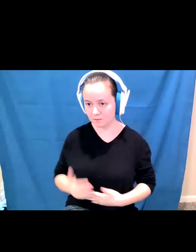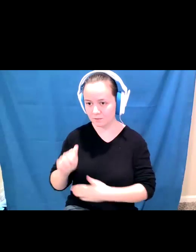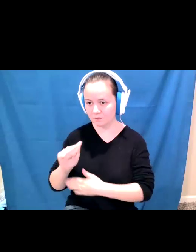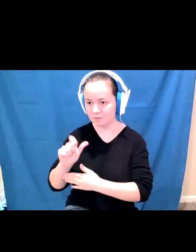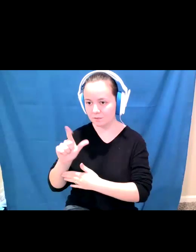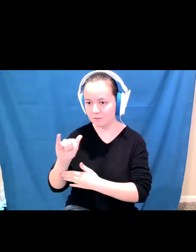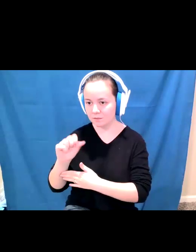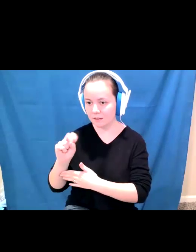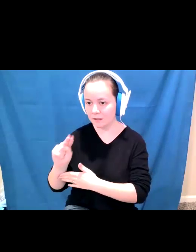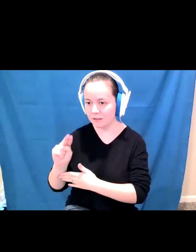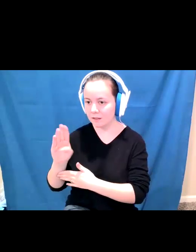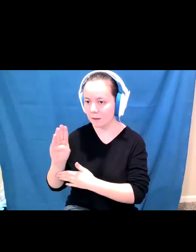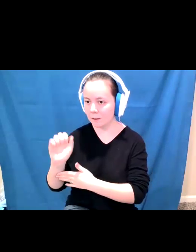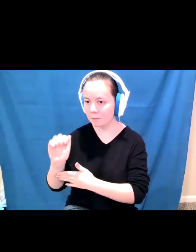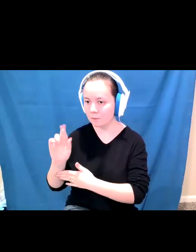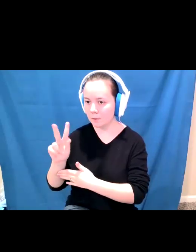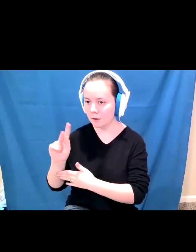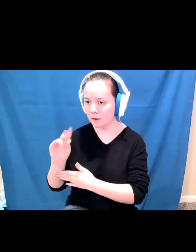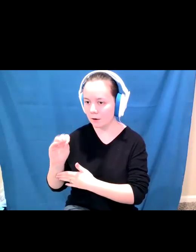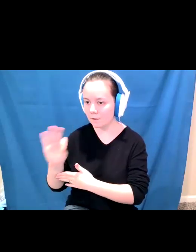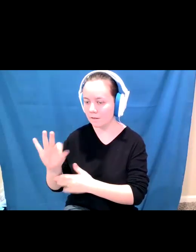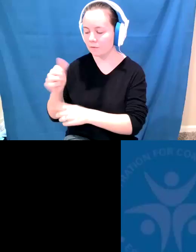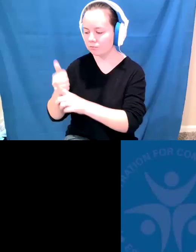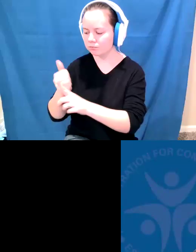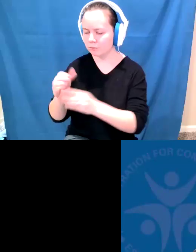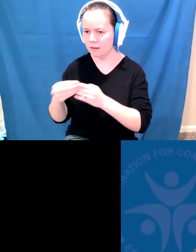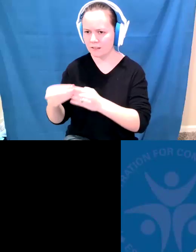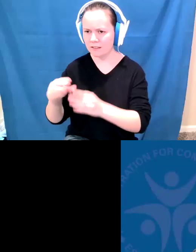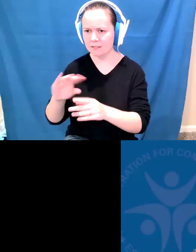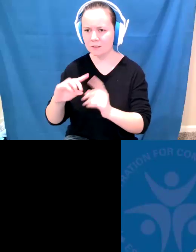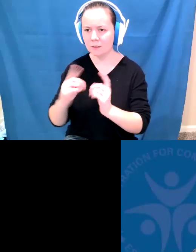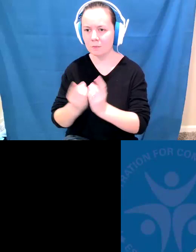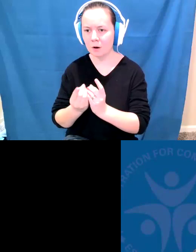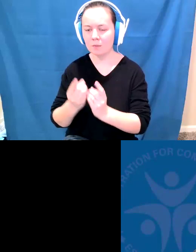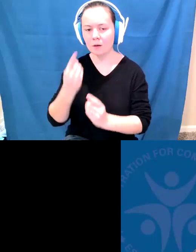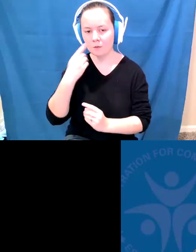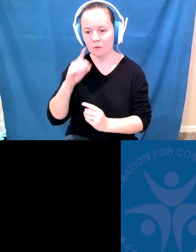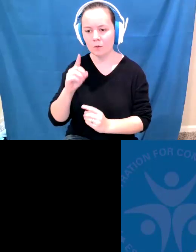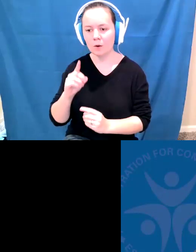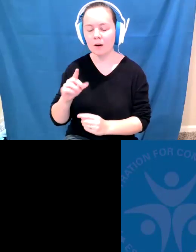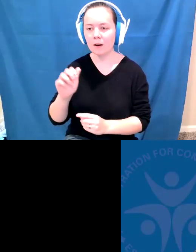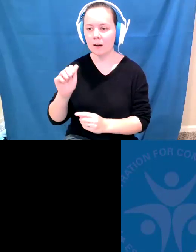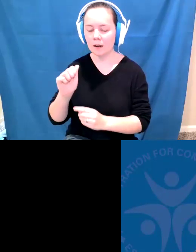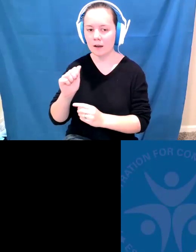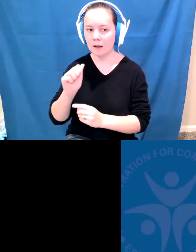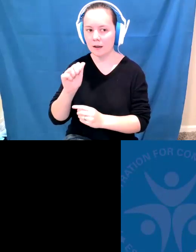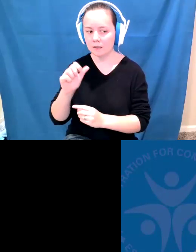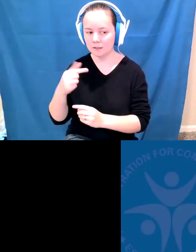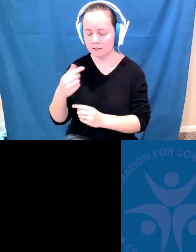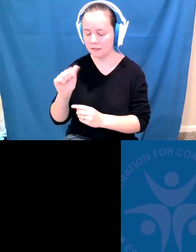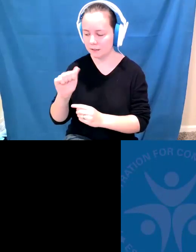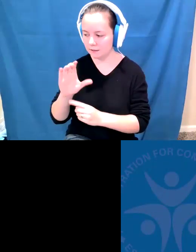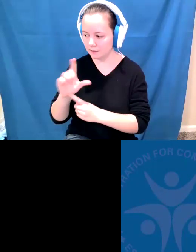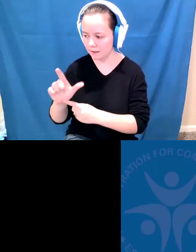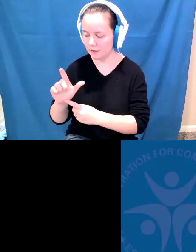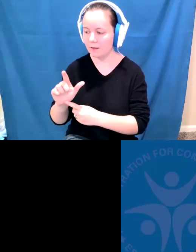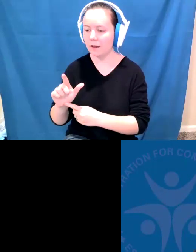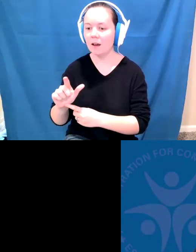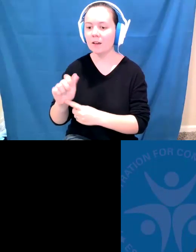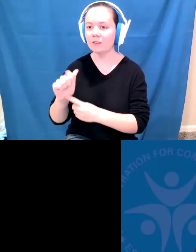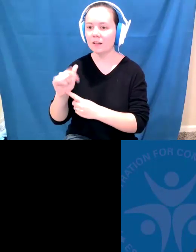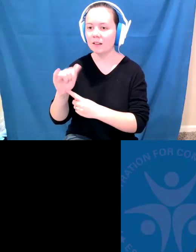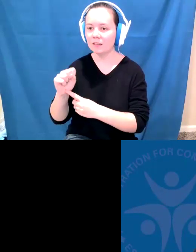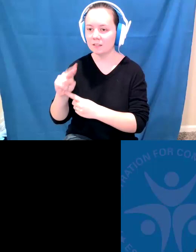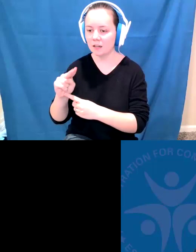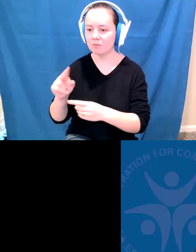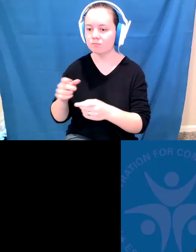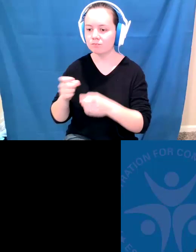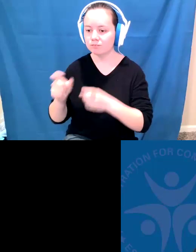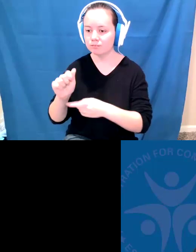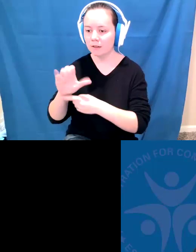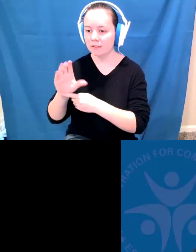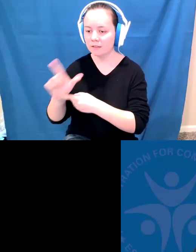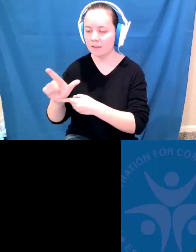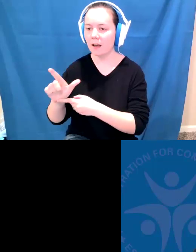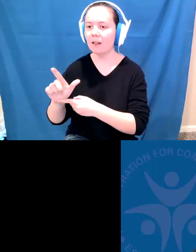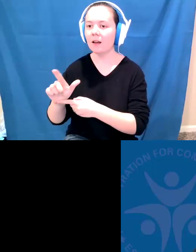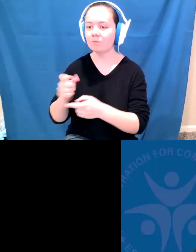who leads the U.S. Department of Health and Human Services Administration for Community Living, or ACL. Alison performs the duties of the ACL administrator and the assistant secretary for aging.